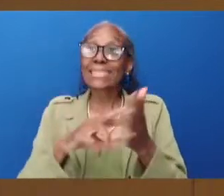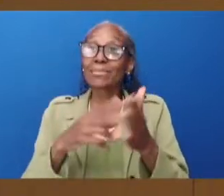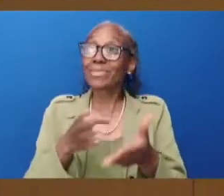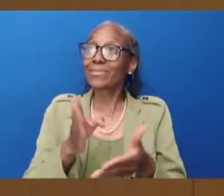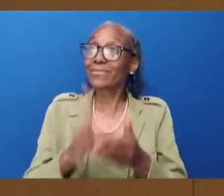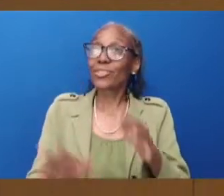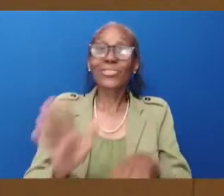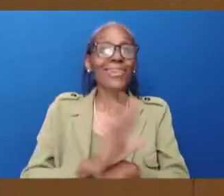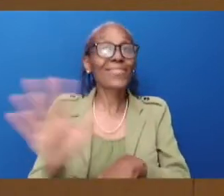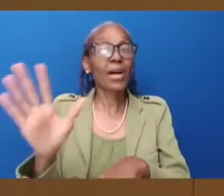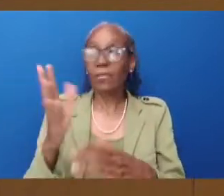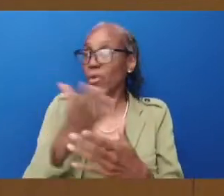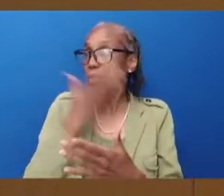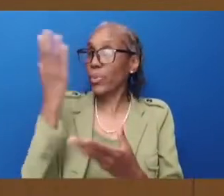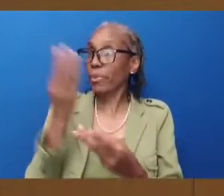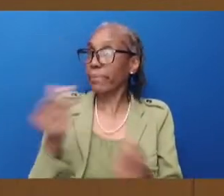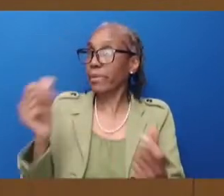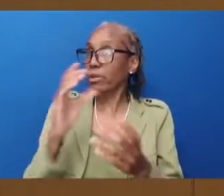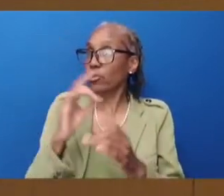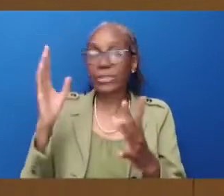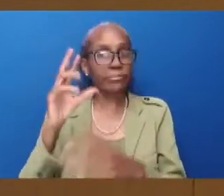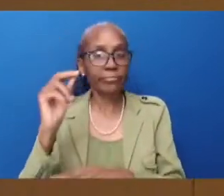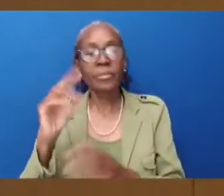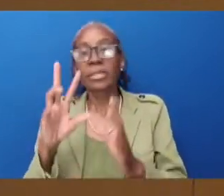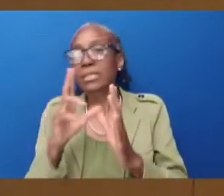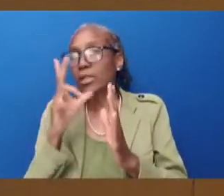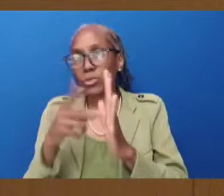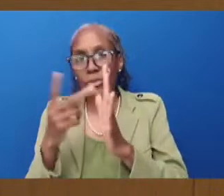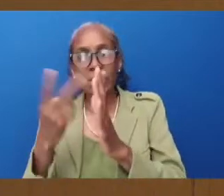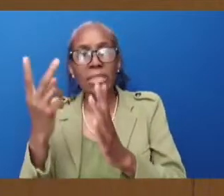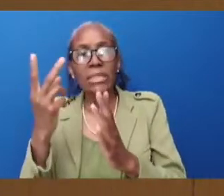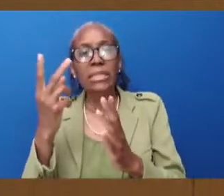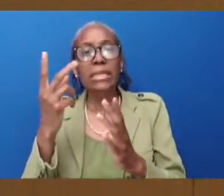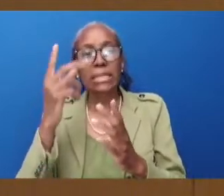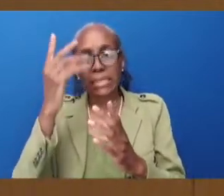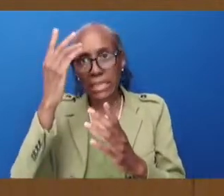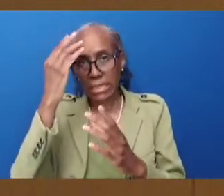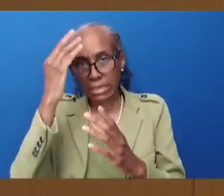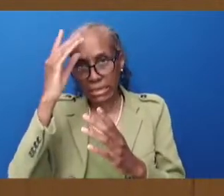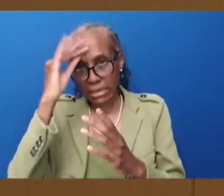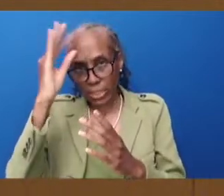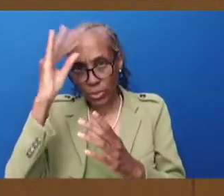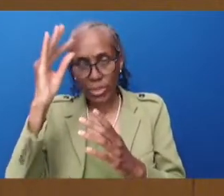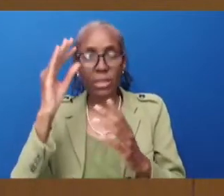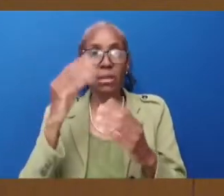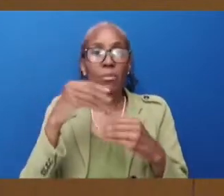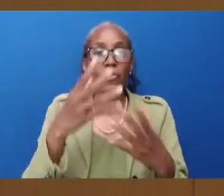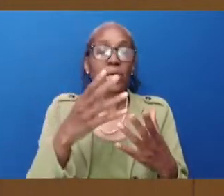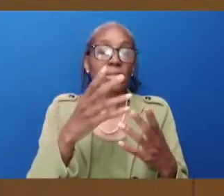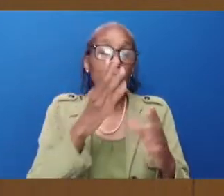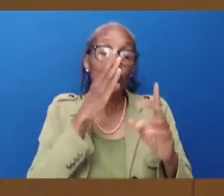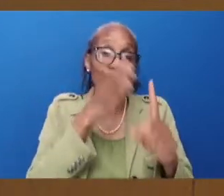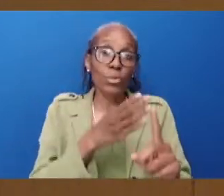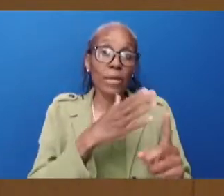EVENINGS AND WEEKENDS, BECAUSE 00 P.M.